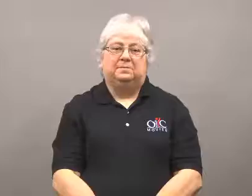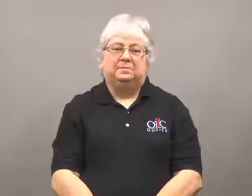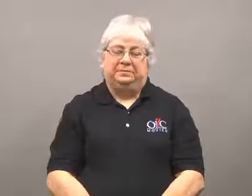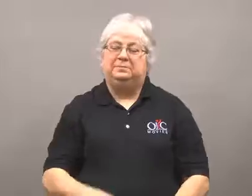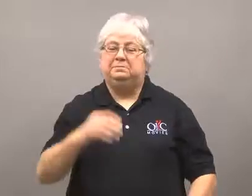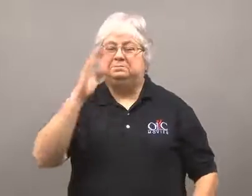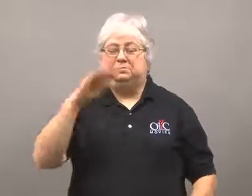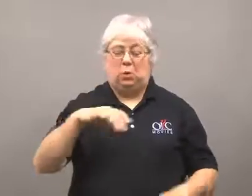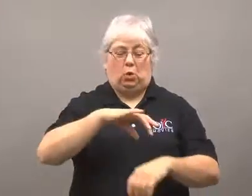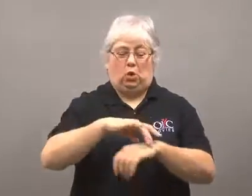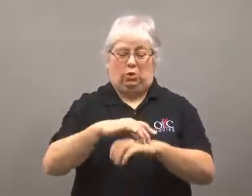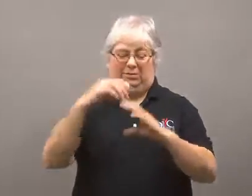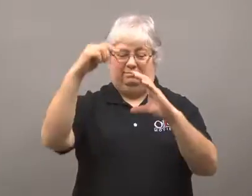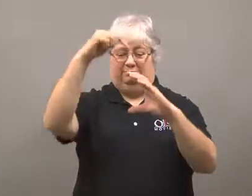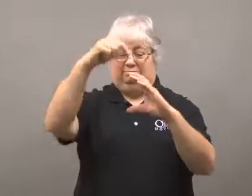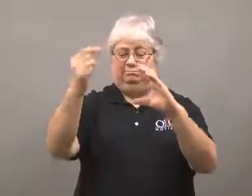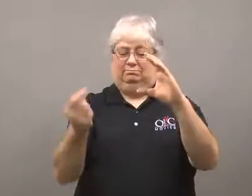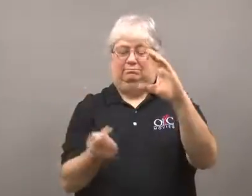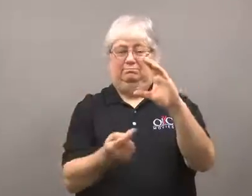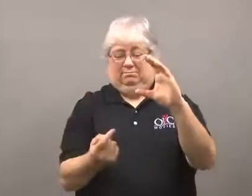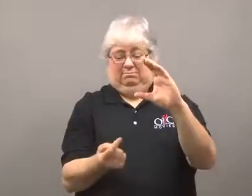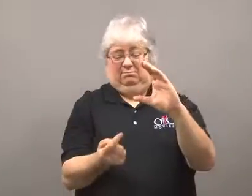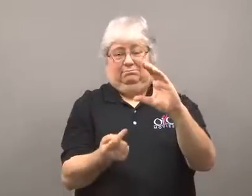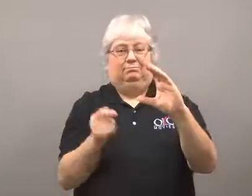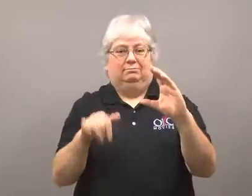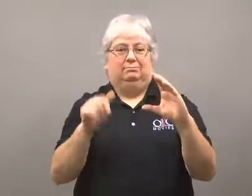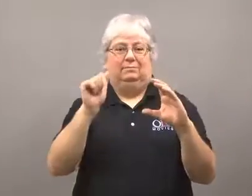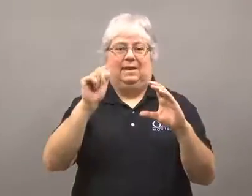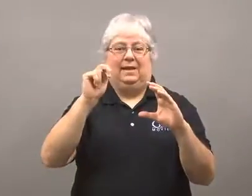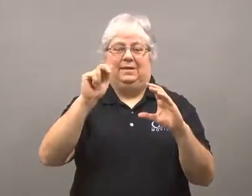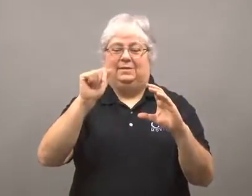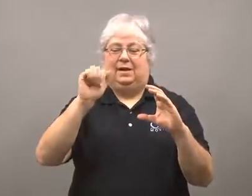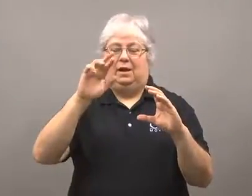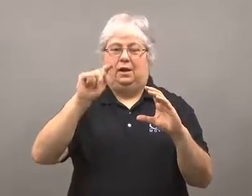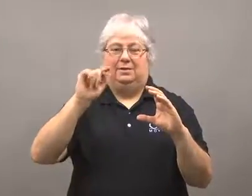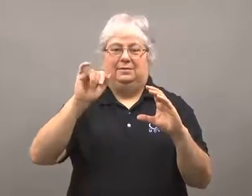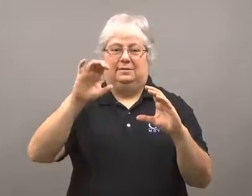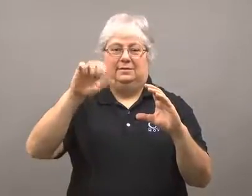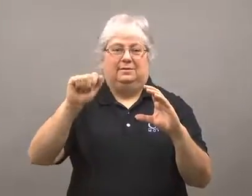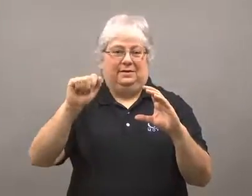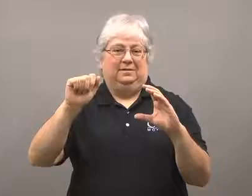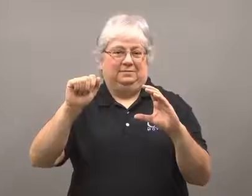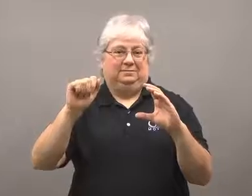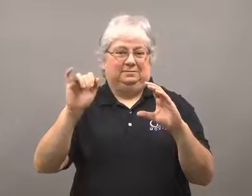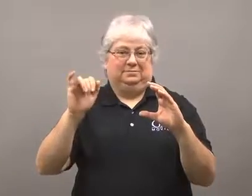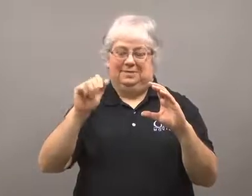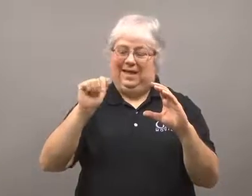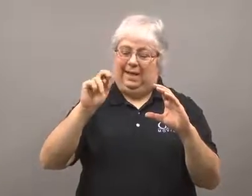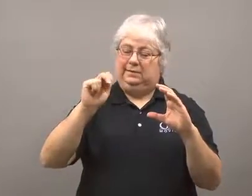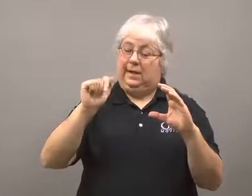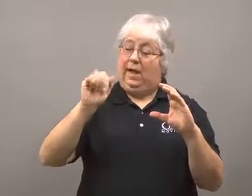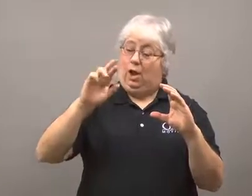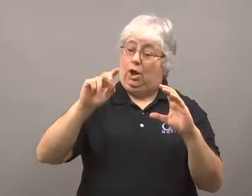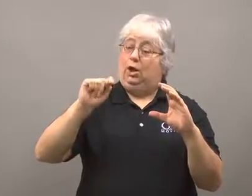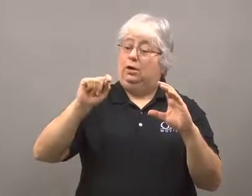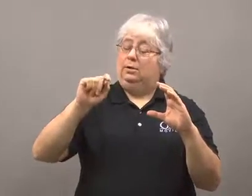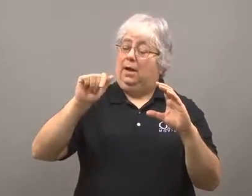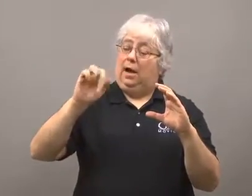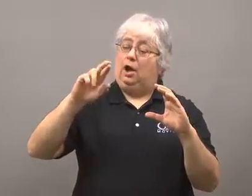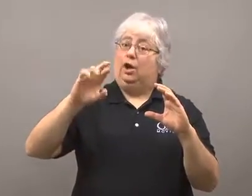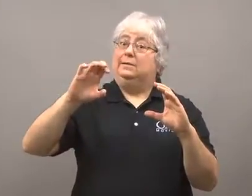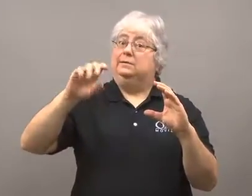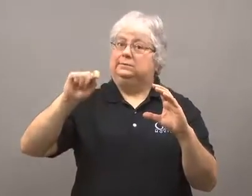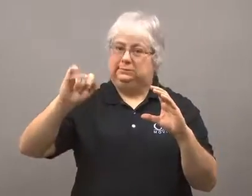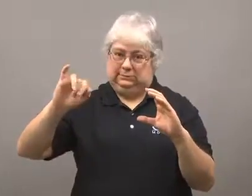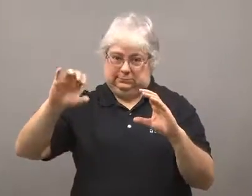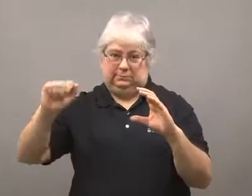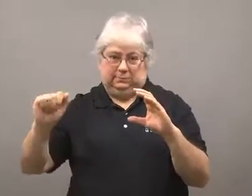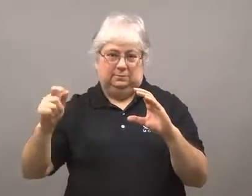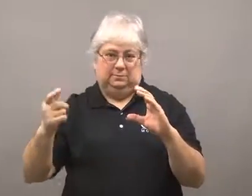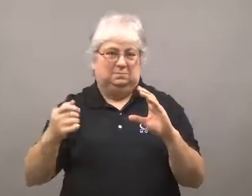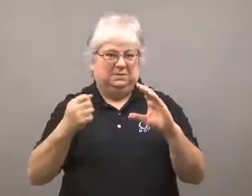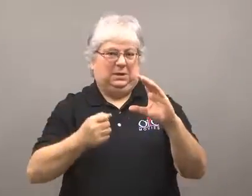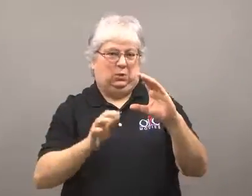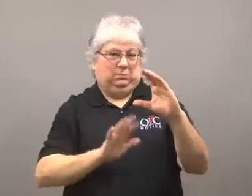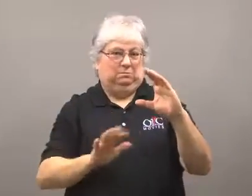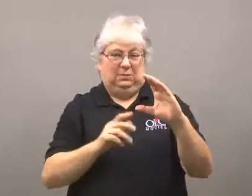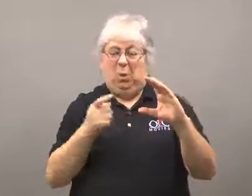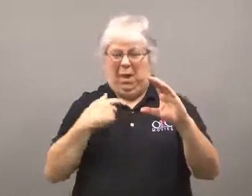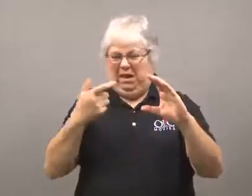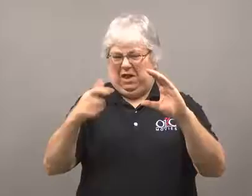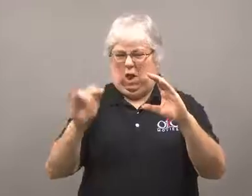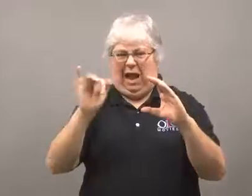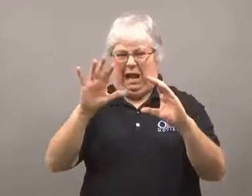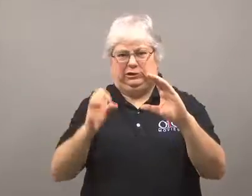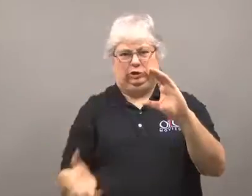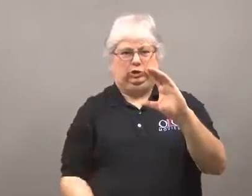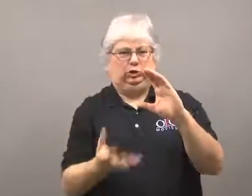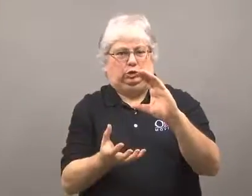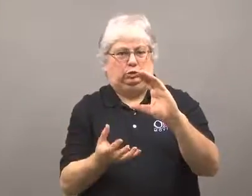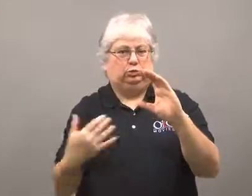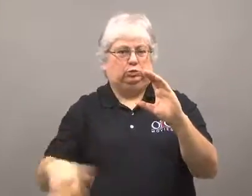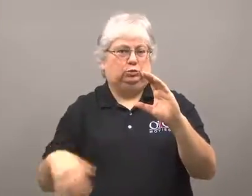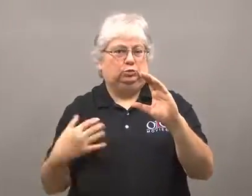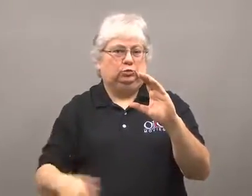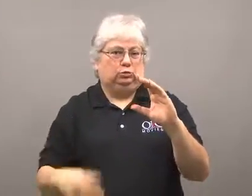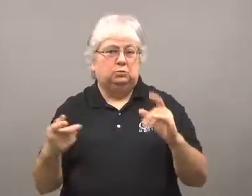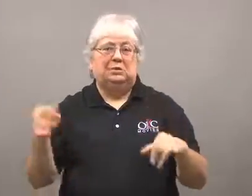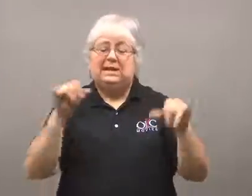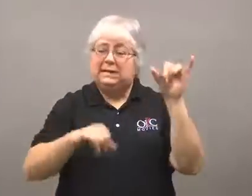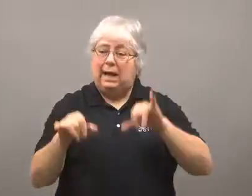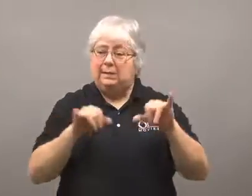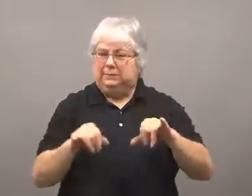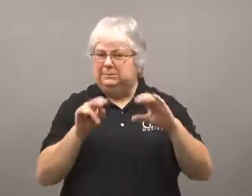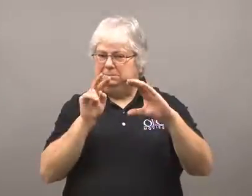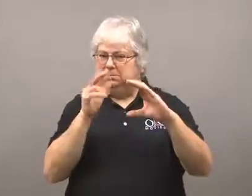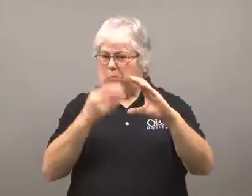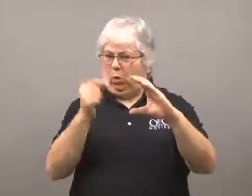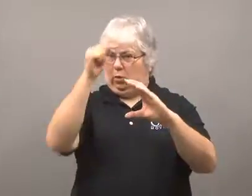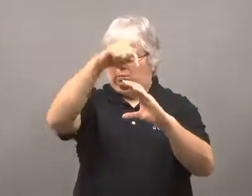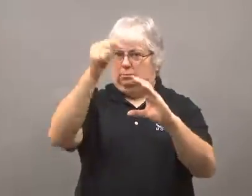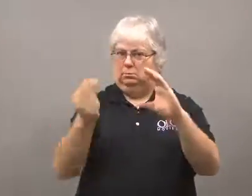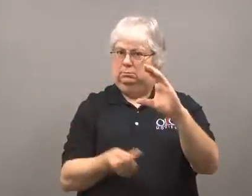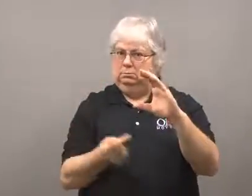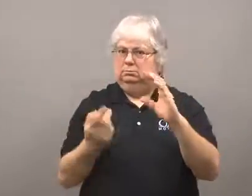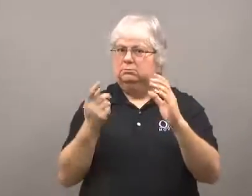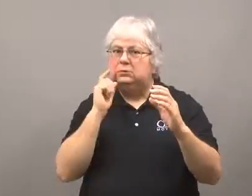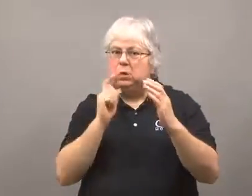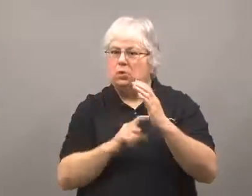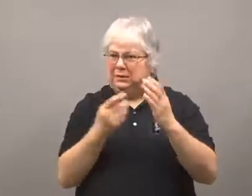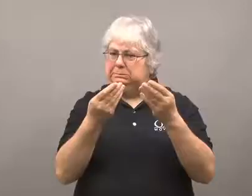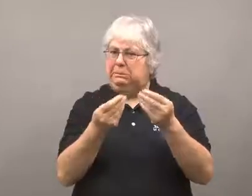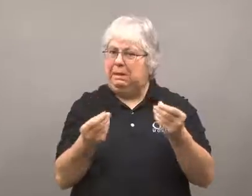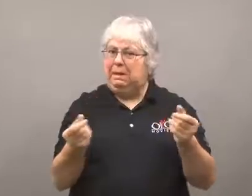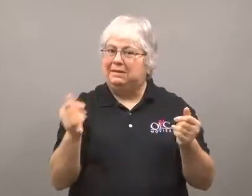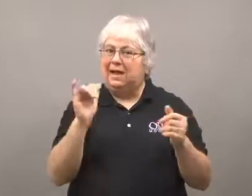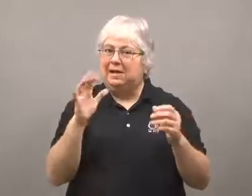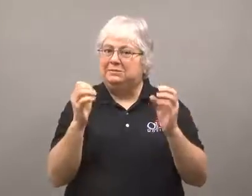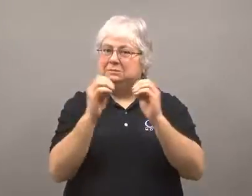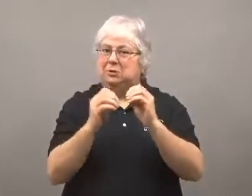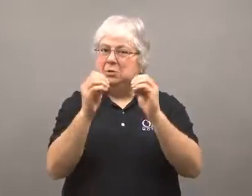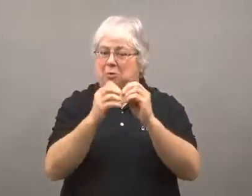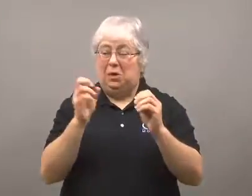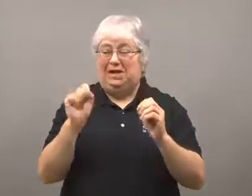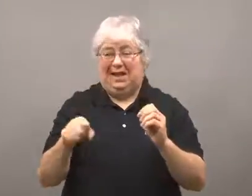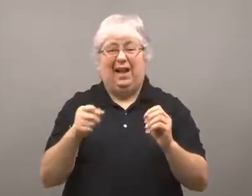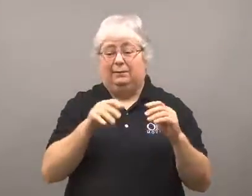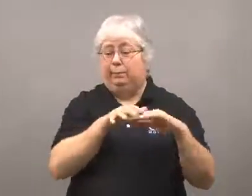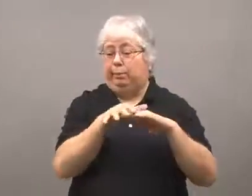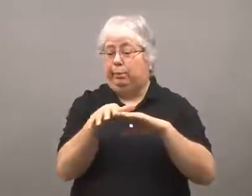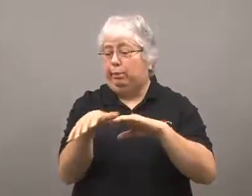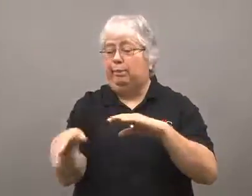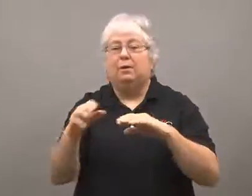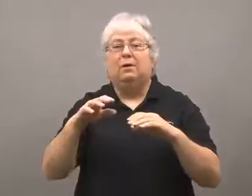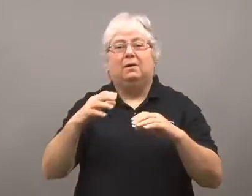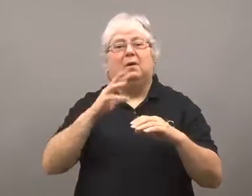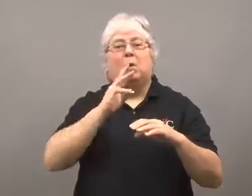Antarctica is a large ice cap located at the South Pole.